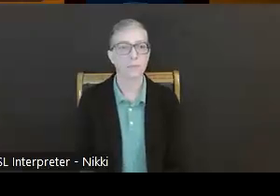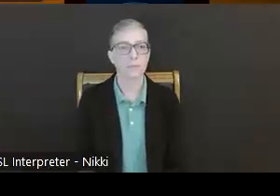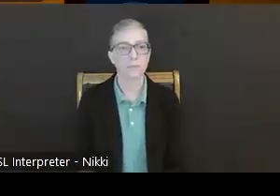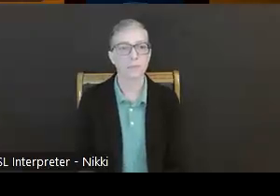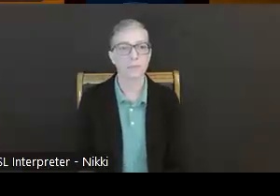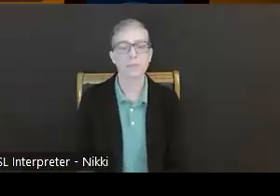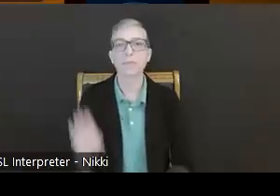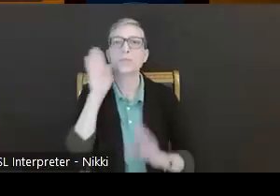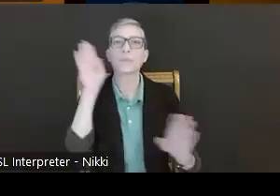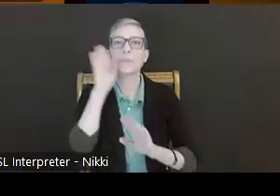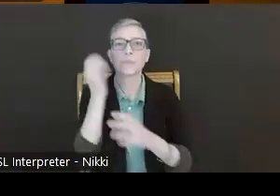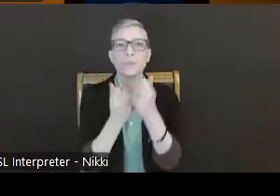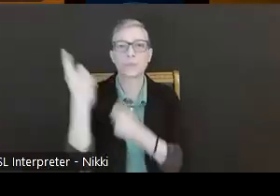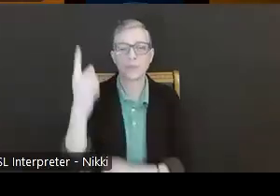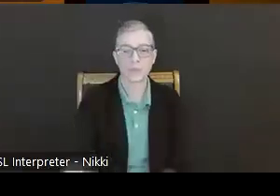hello everybody good